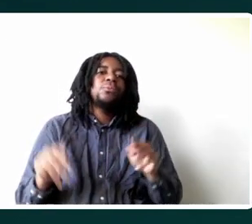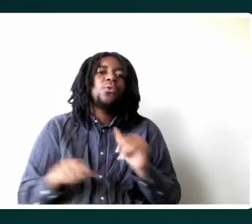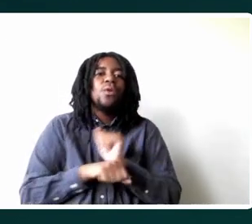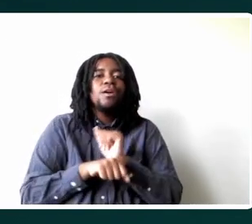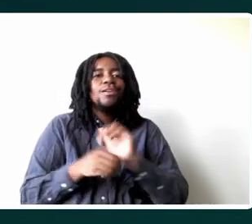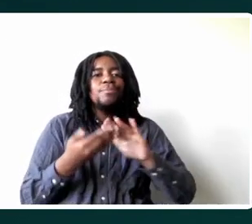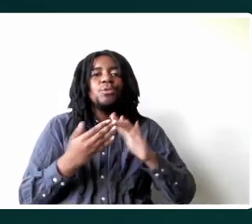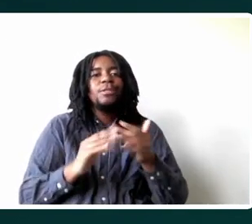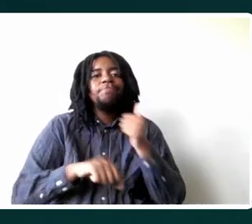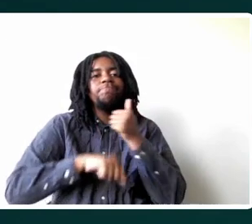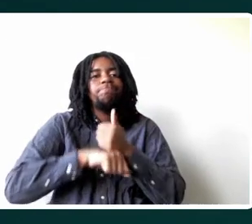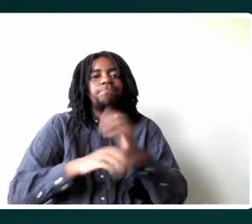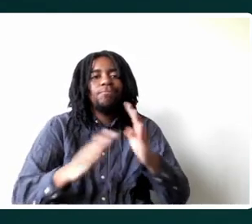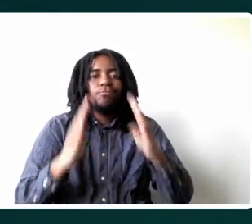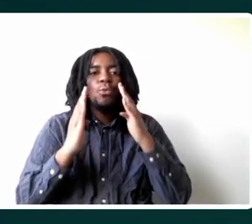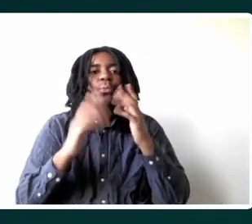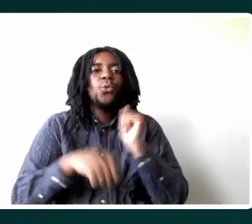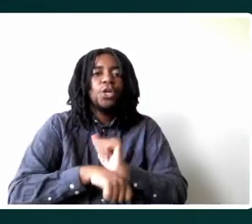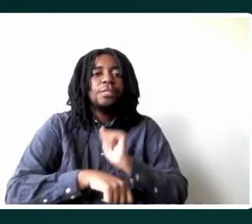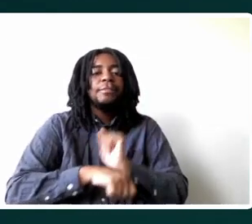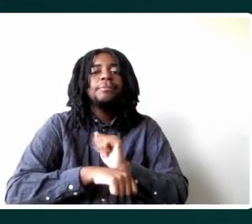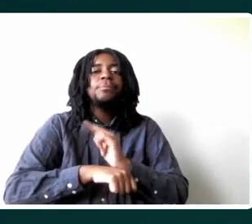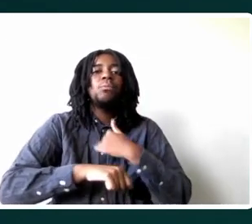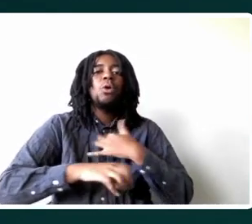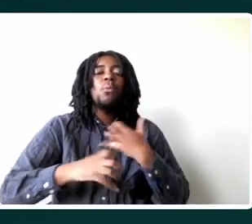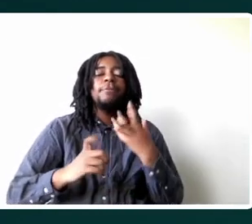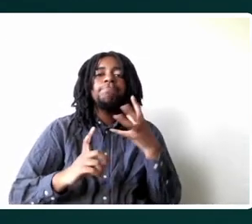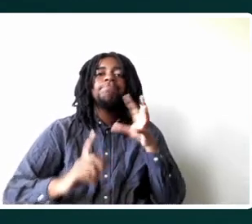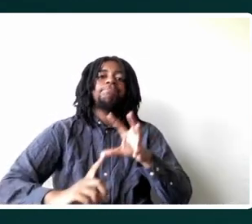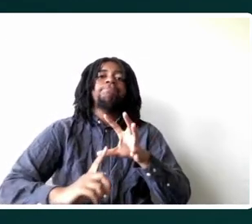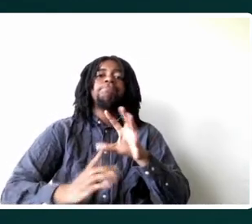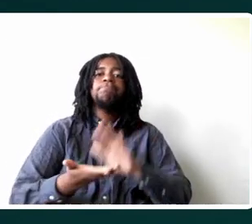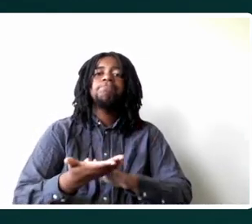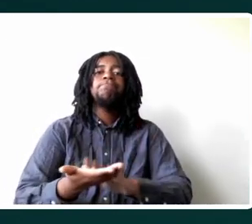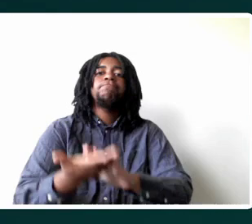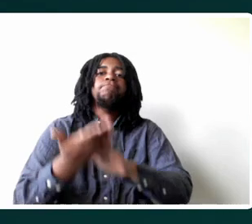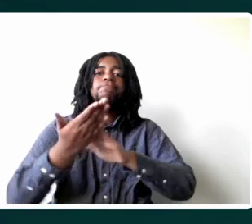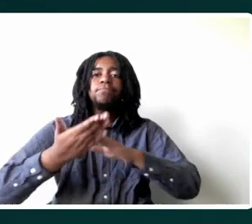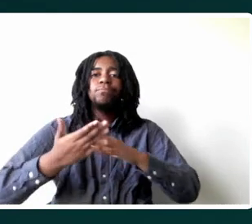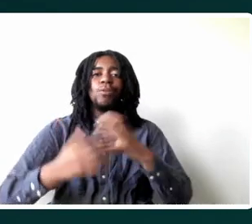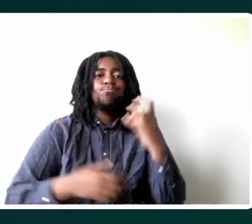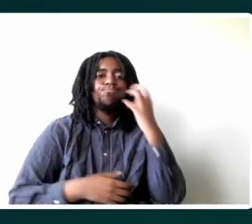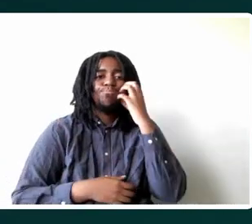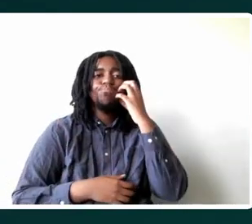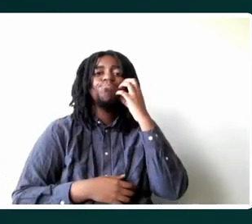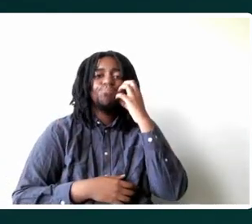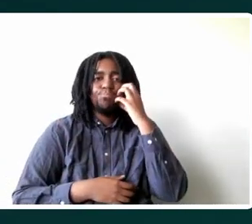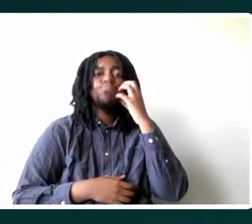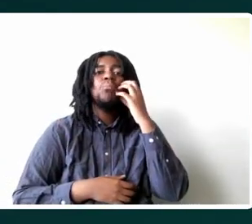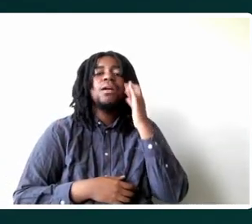wanted to highlight and celebrate the rich, and I would say largely overlooked tradition